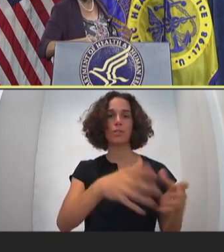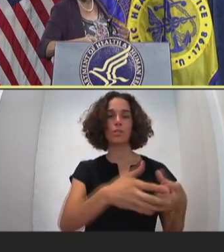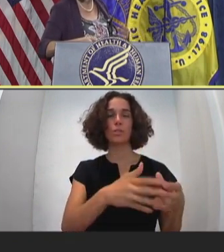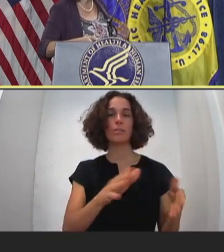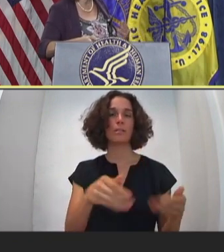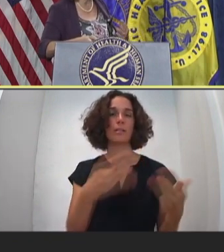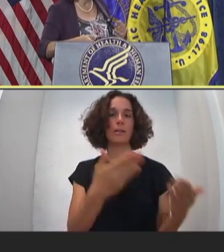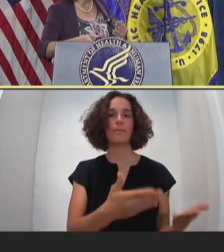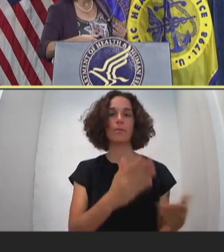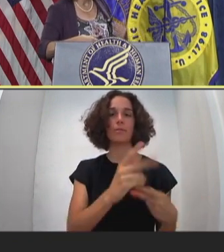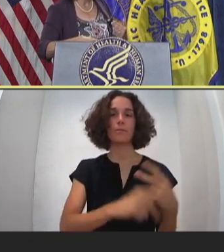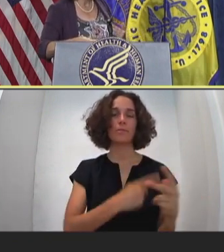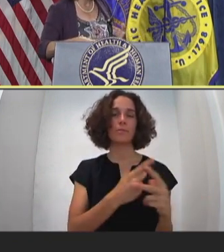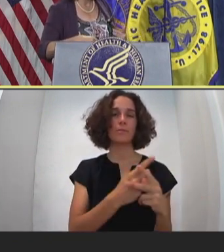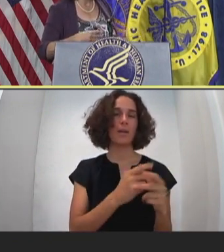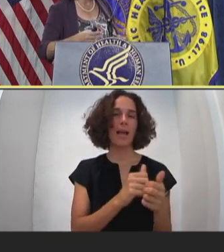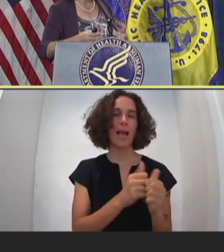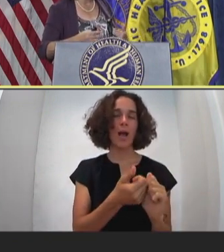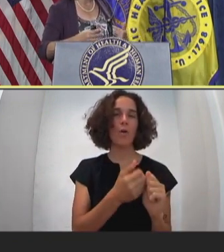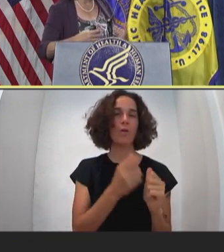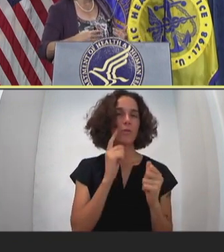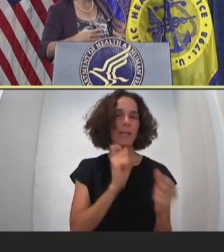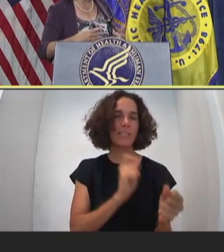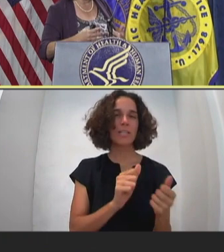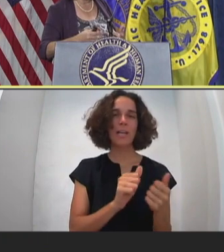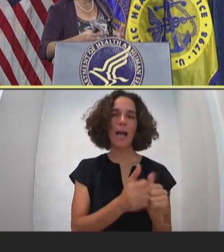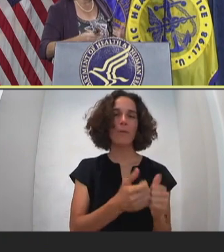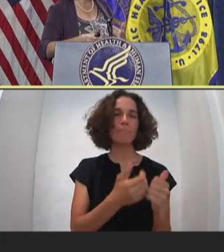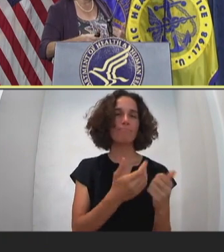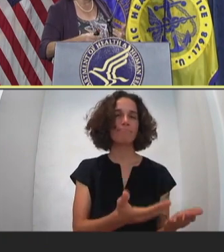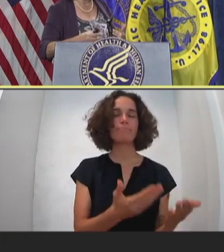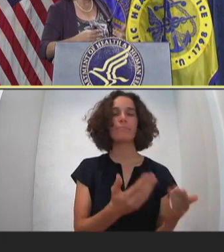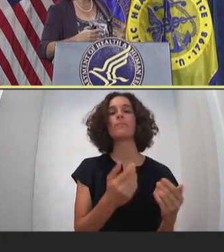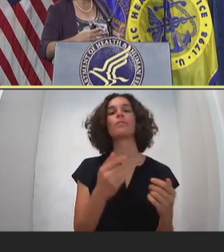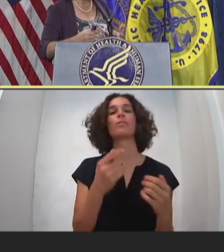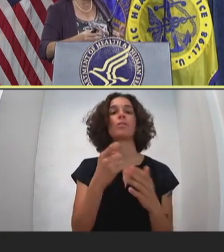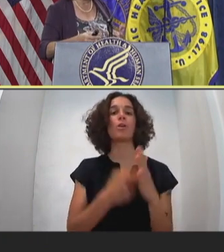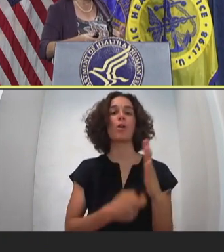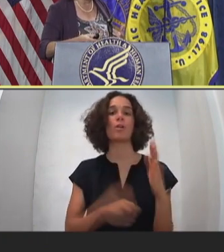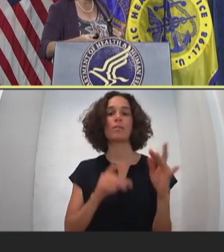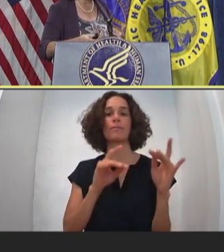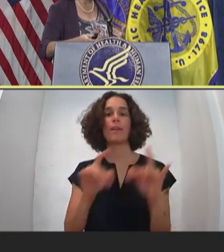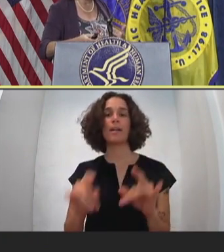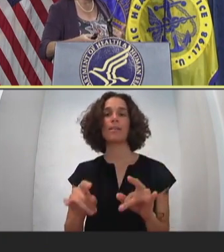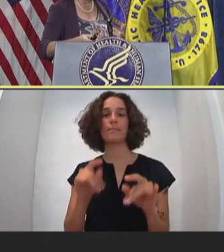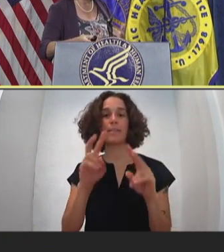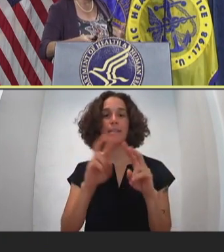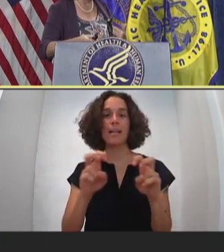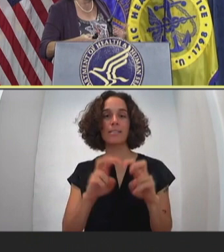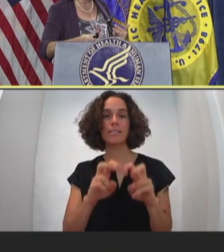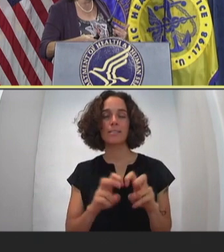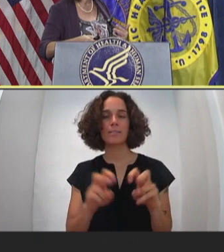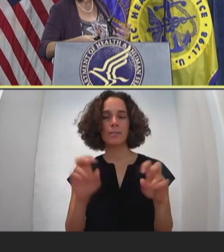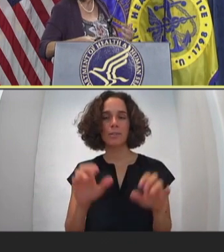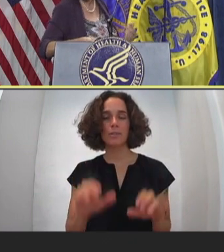are needed. Doing your cost effective analysis and figuring out what is the return on investment to